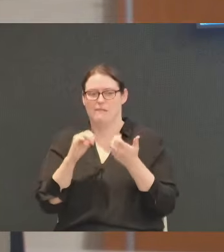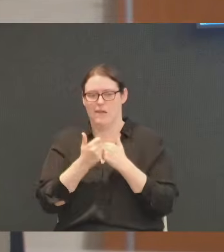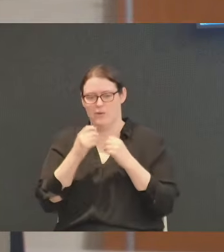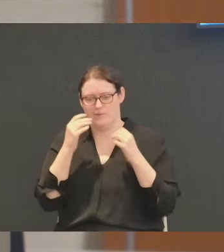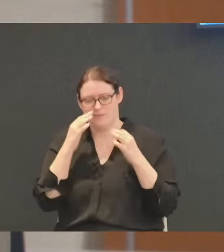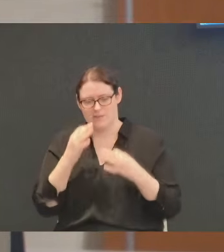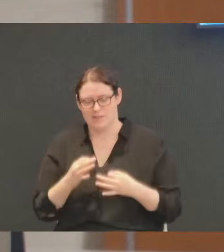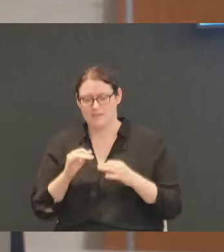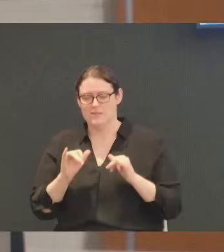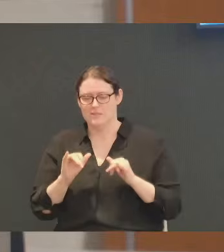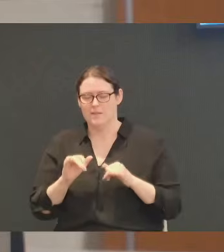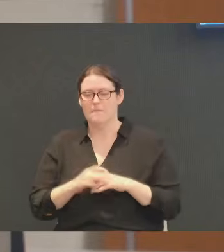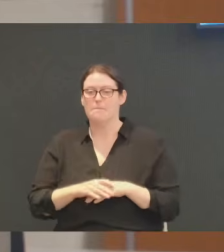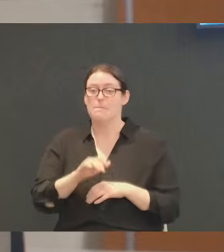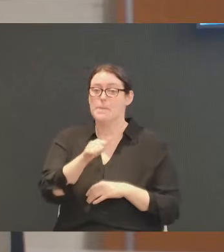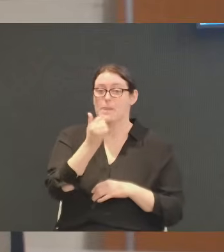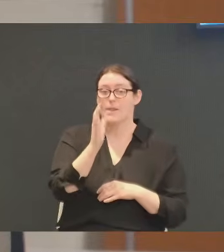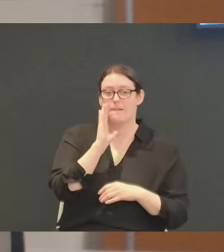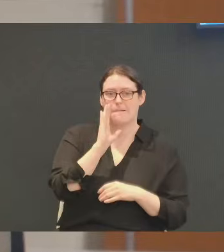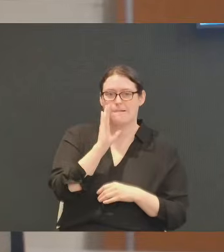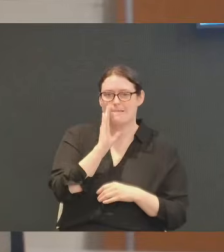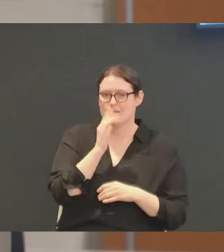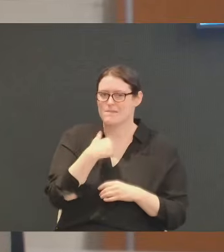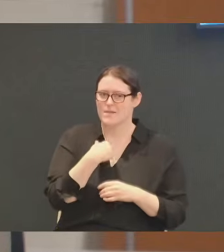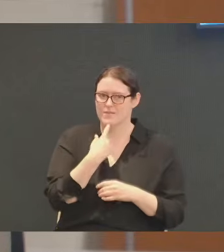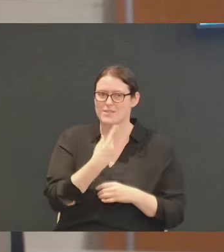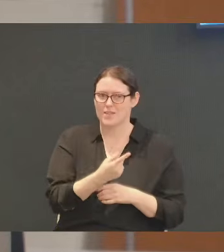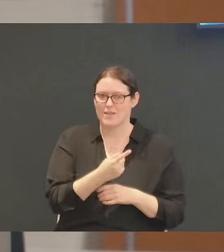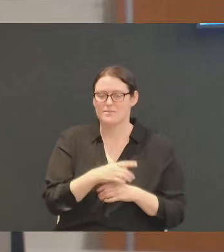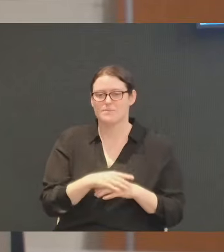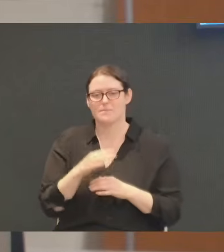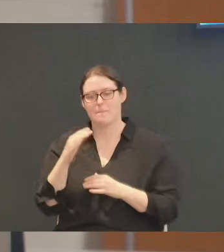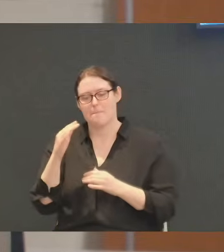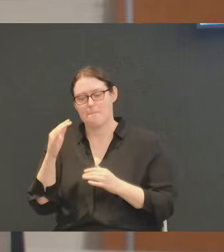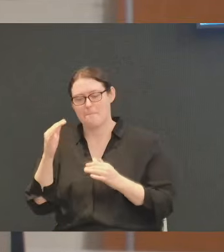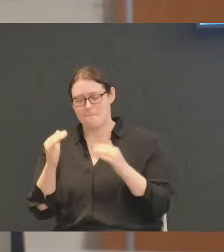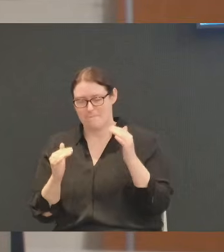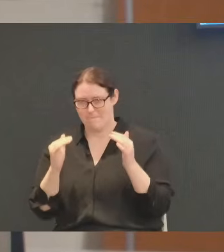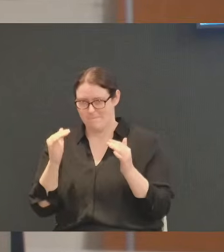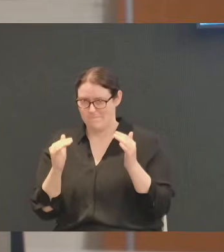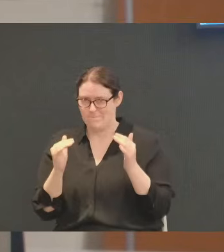said this at every other hearing. This is a a balance. We're trying to create a balance here.